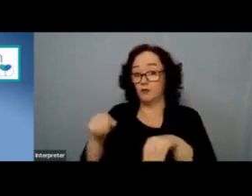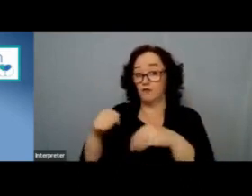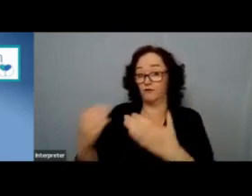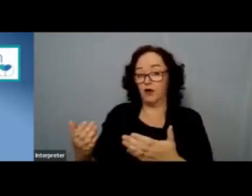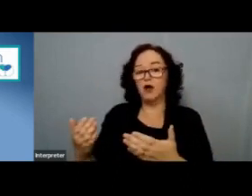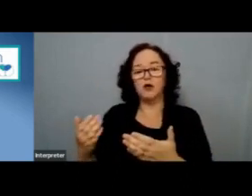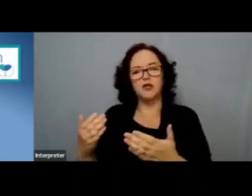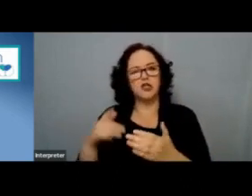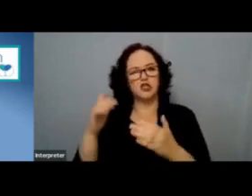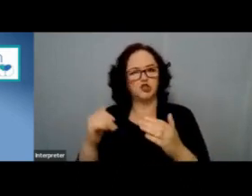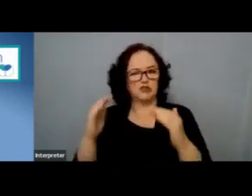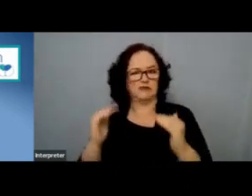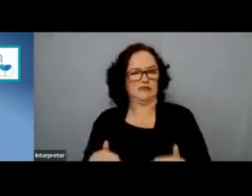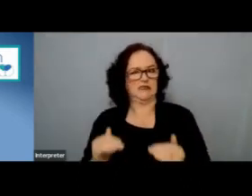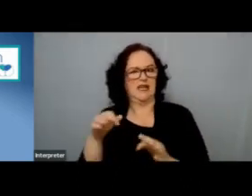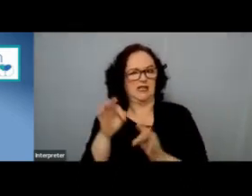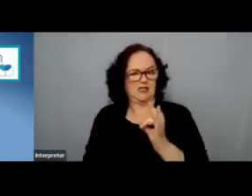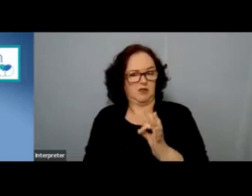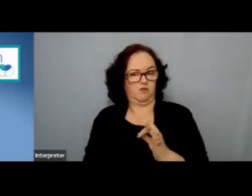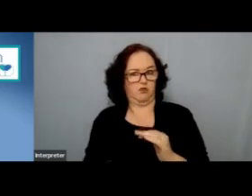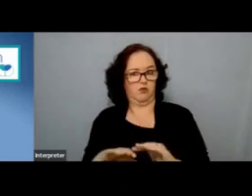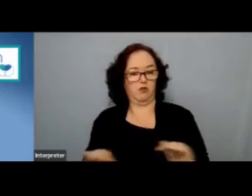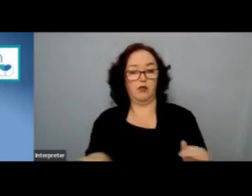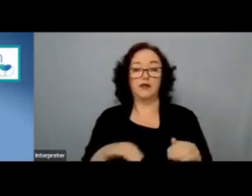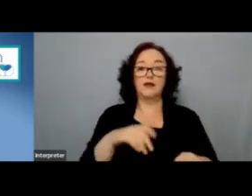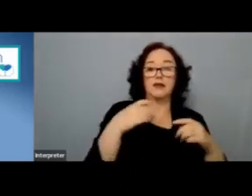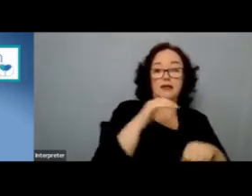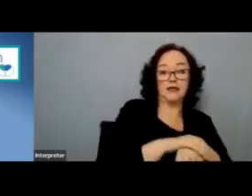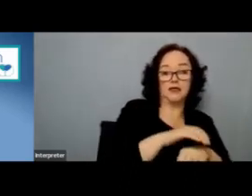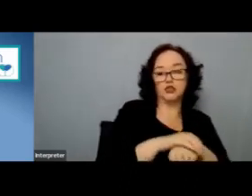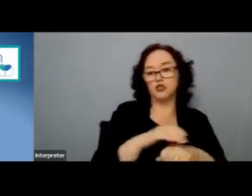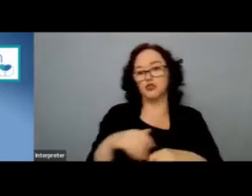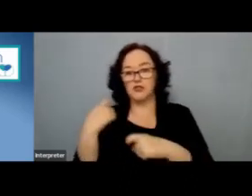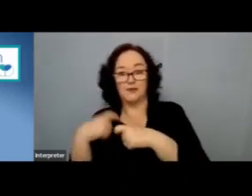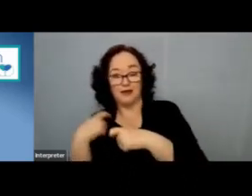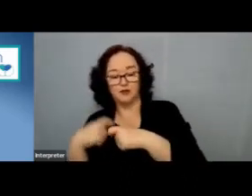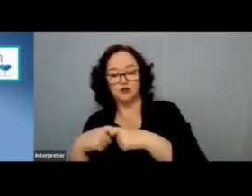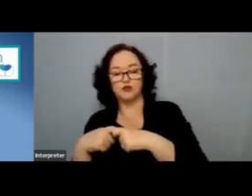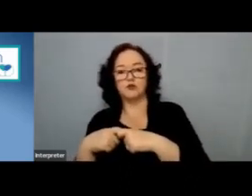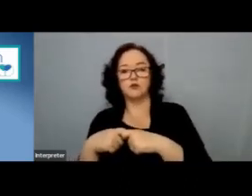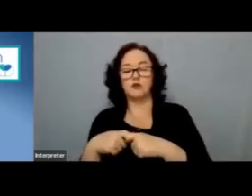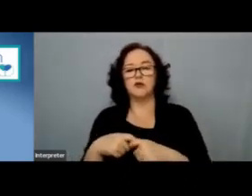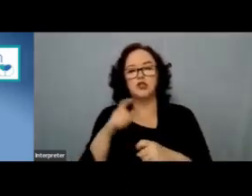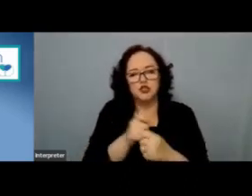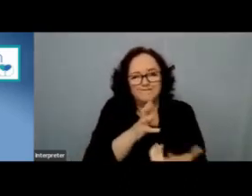level possible in in Spanish and English and individualized as much as possible. And we need